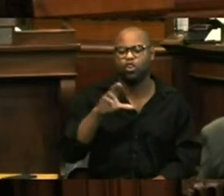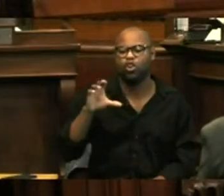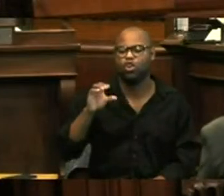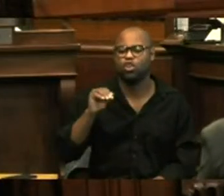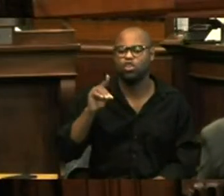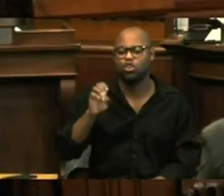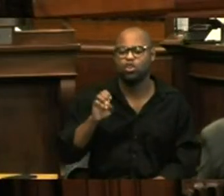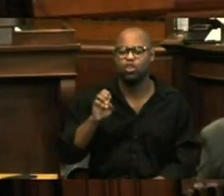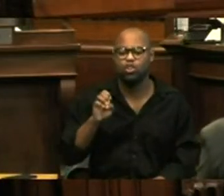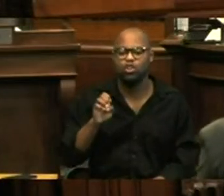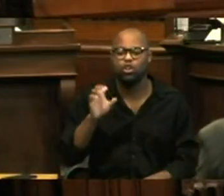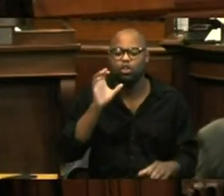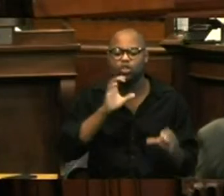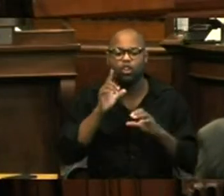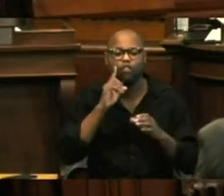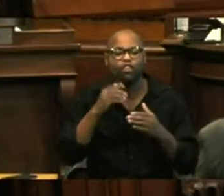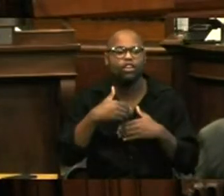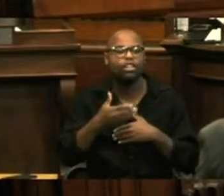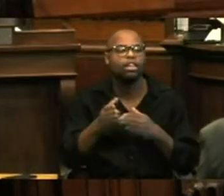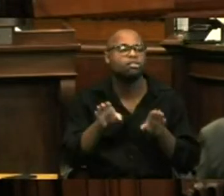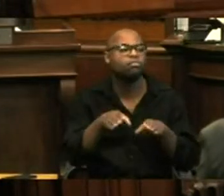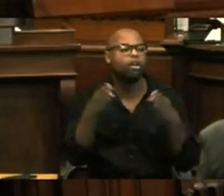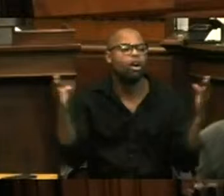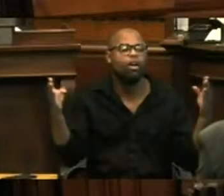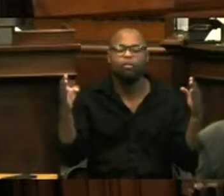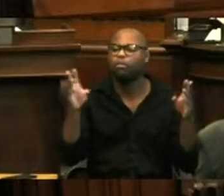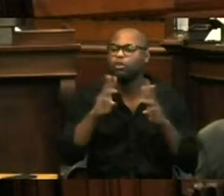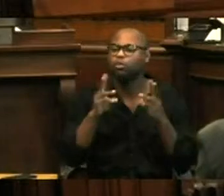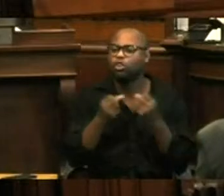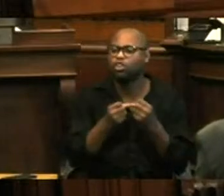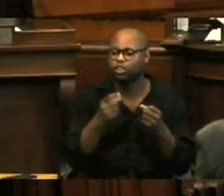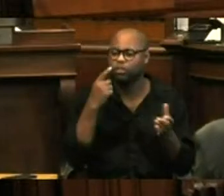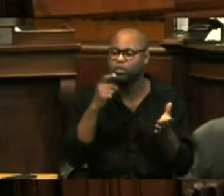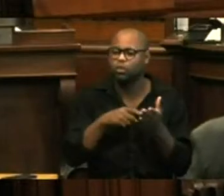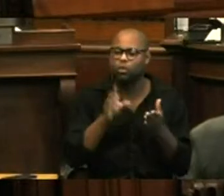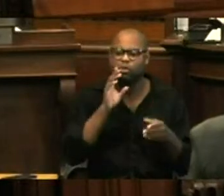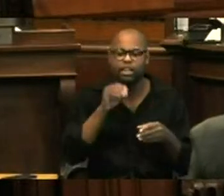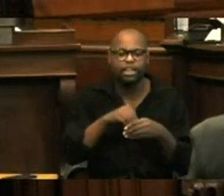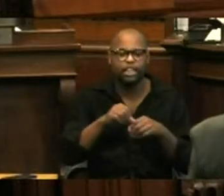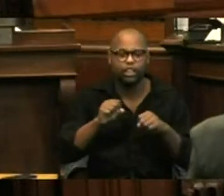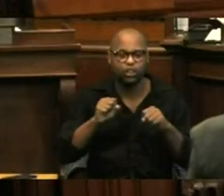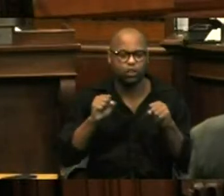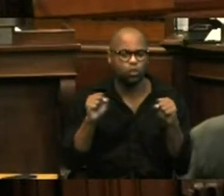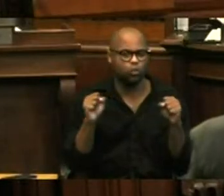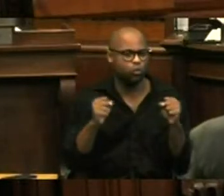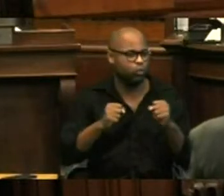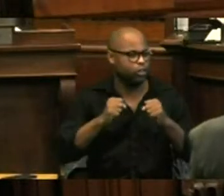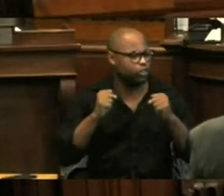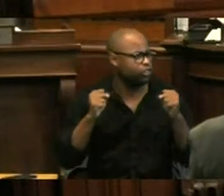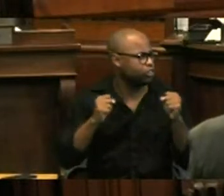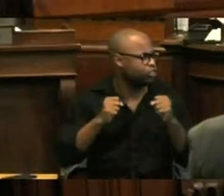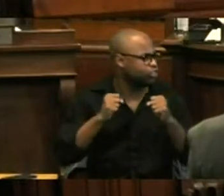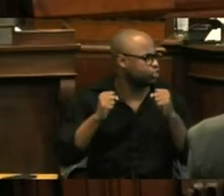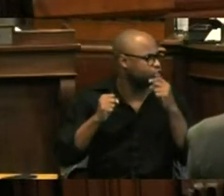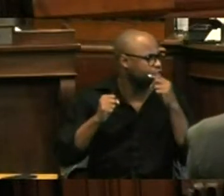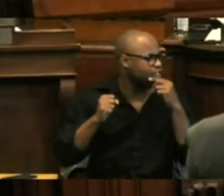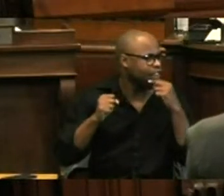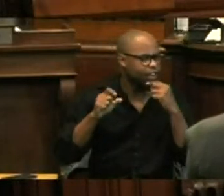was looking I used the QR code and I was looking for the next